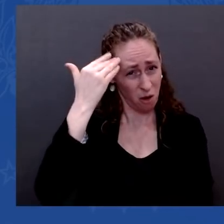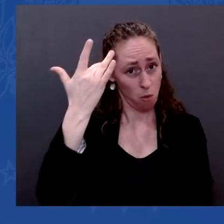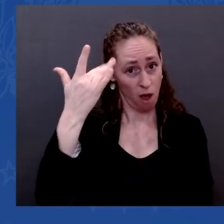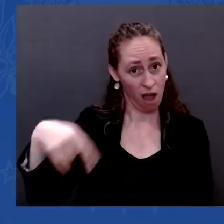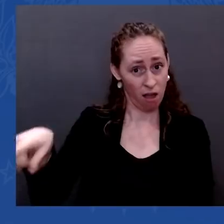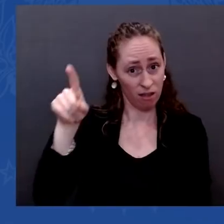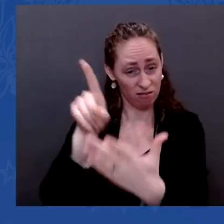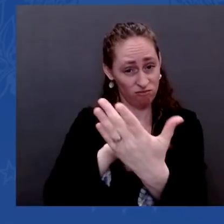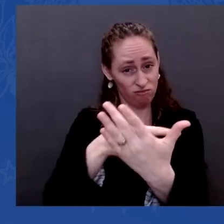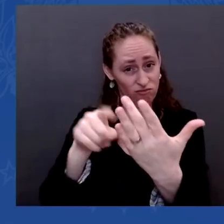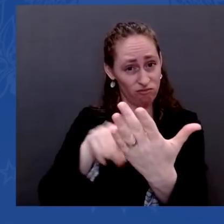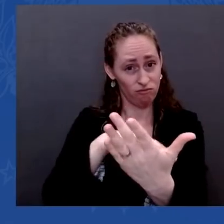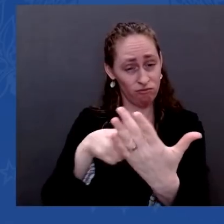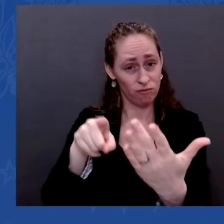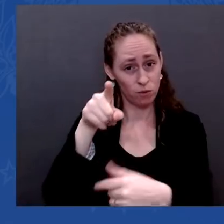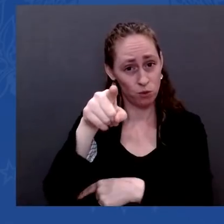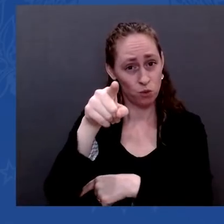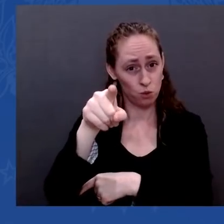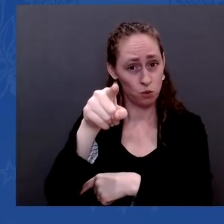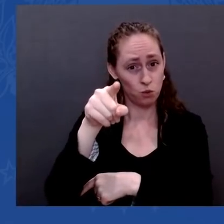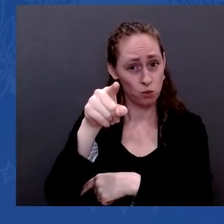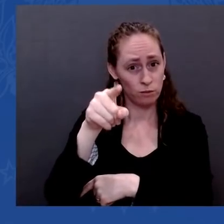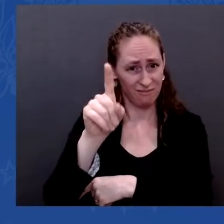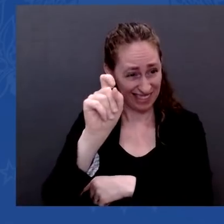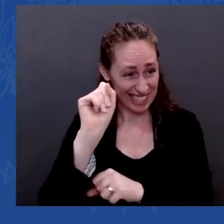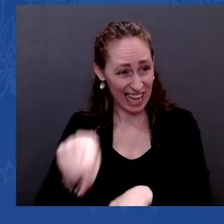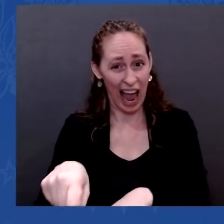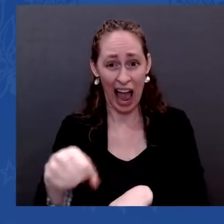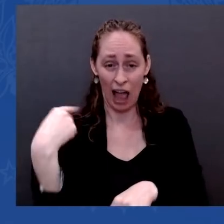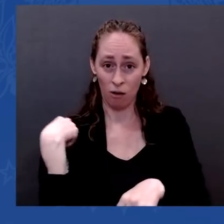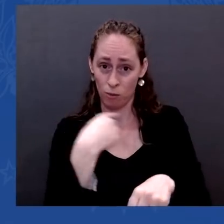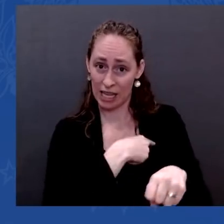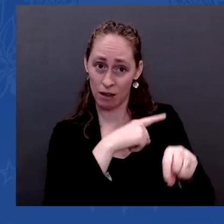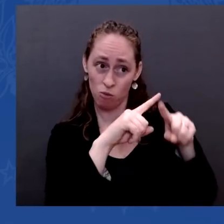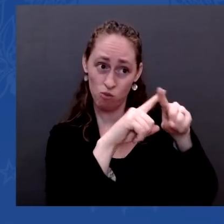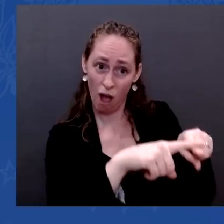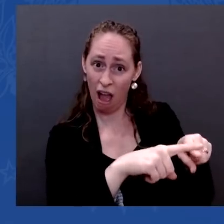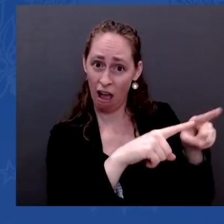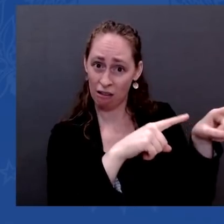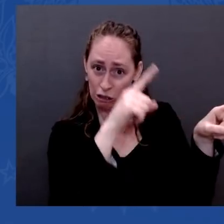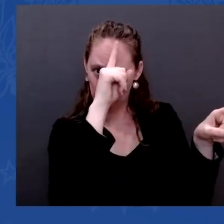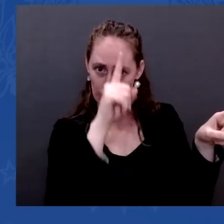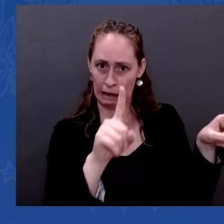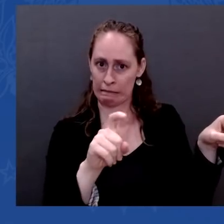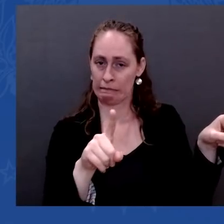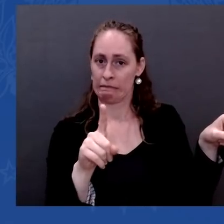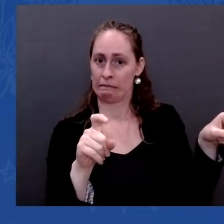And, Mr. Chancellor, also a question to you: Nord Stream 2 -- you said all options around the table.